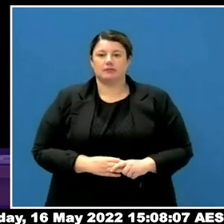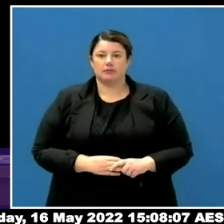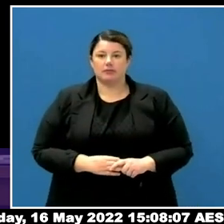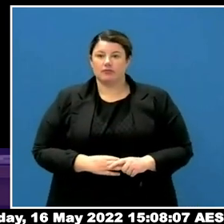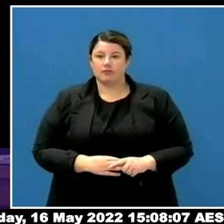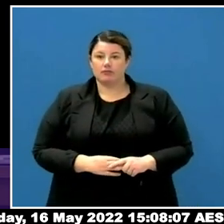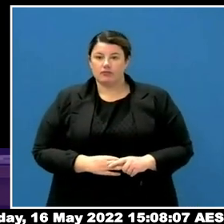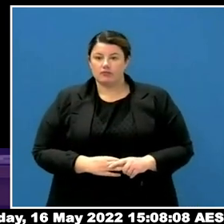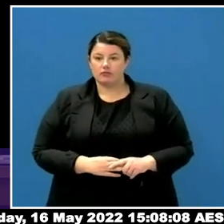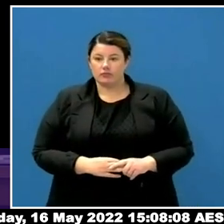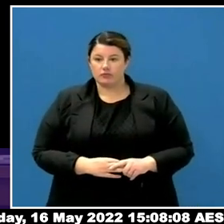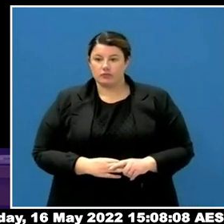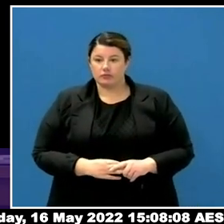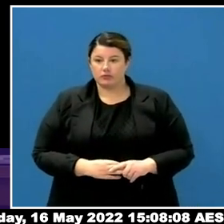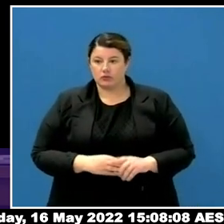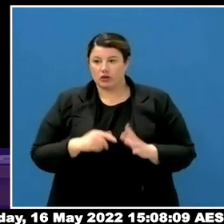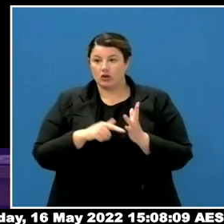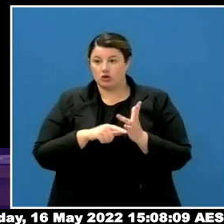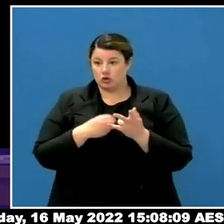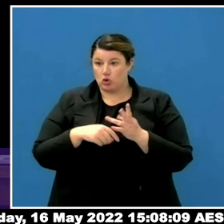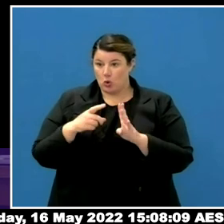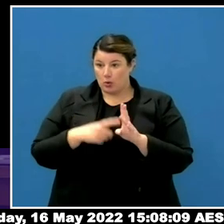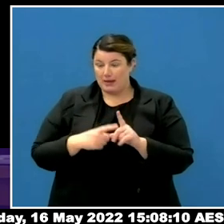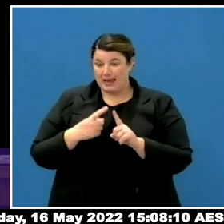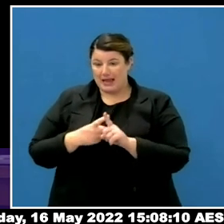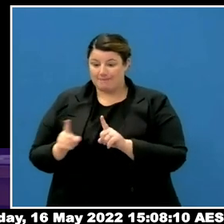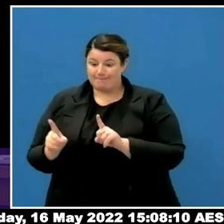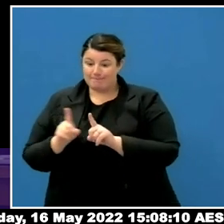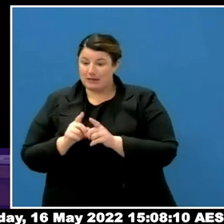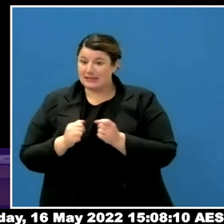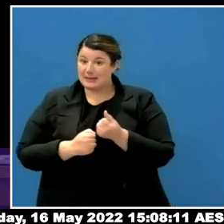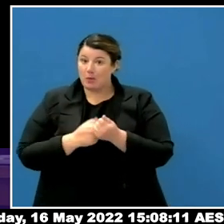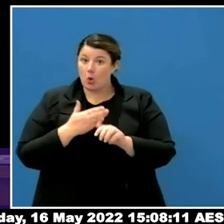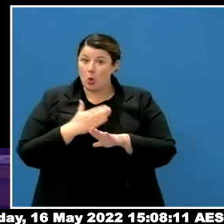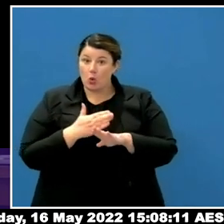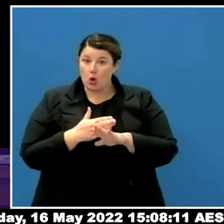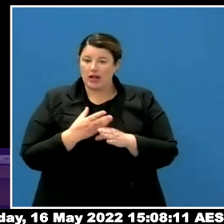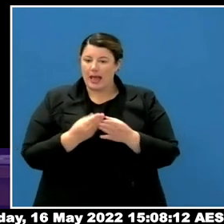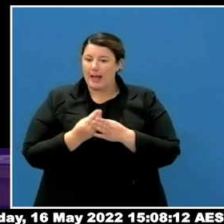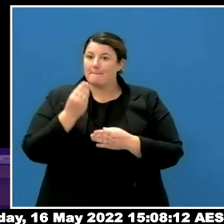support worker at a picnic, I think you describe, this is the current one-on-one